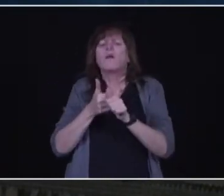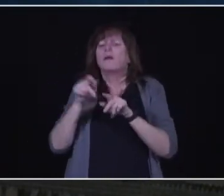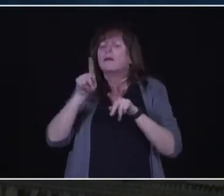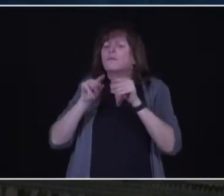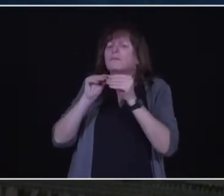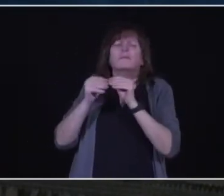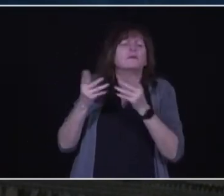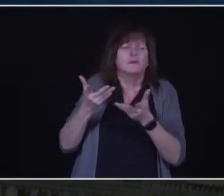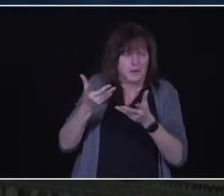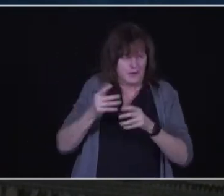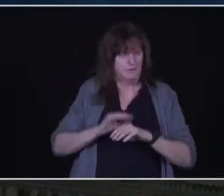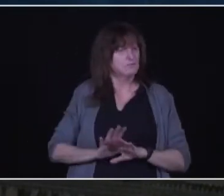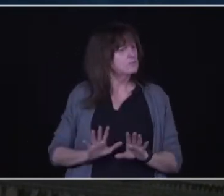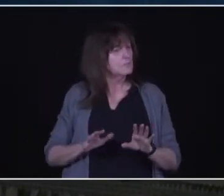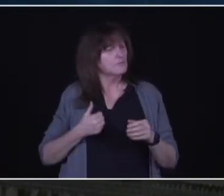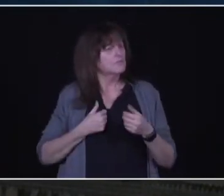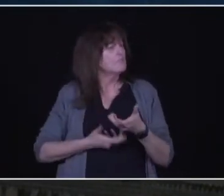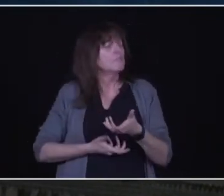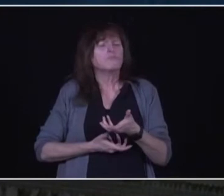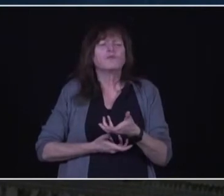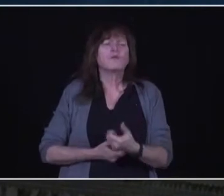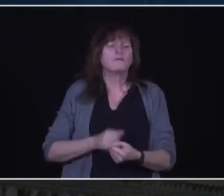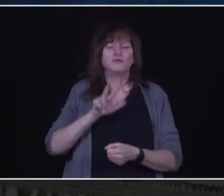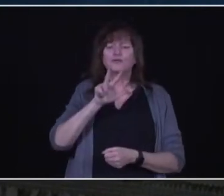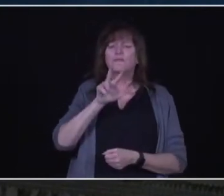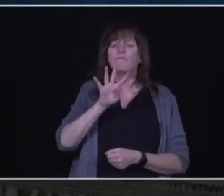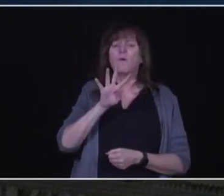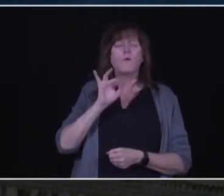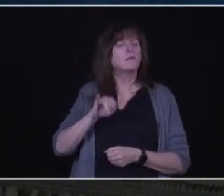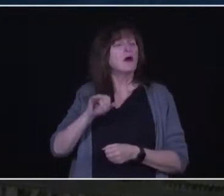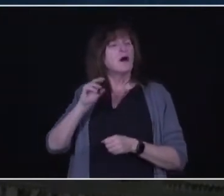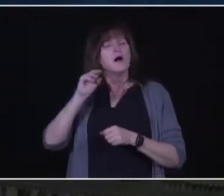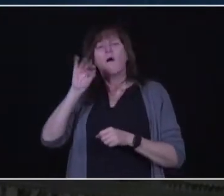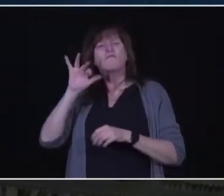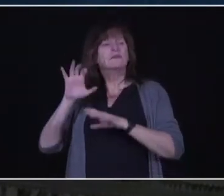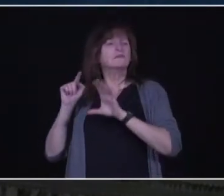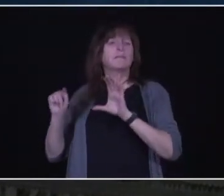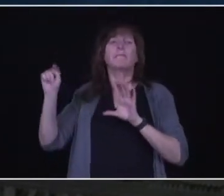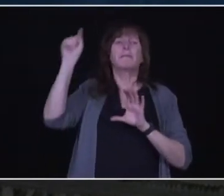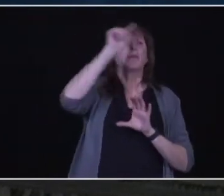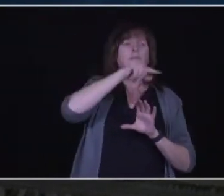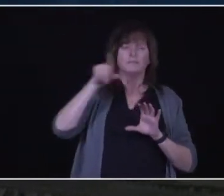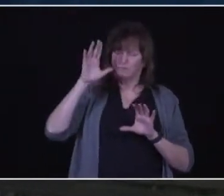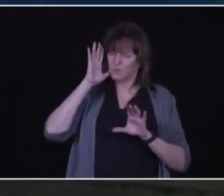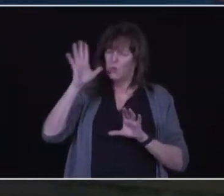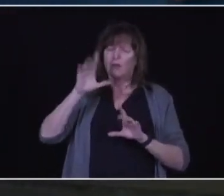health units are reacting and responding to the needs in their local communities. Thank you. Follow-up?